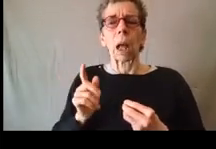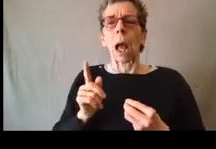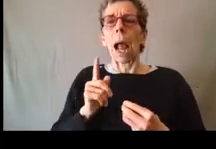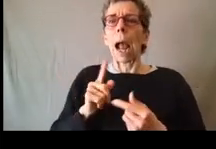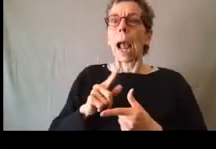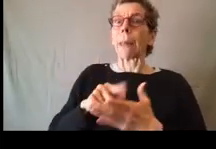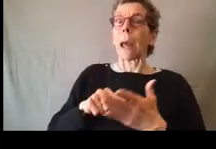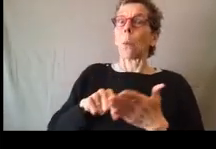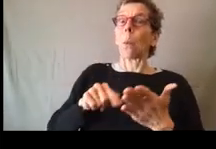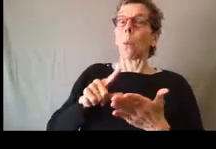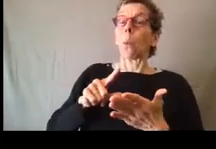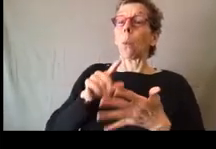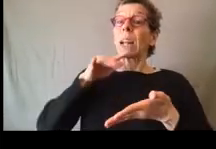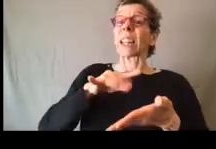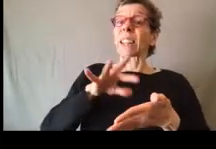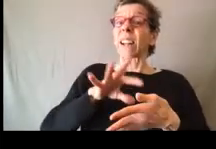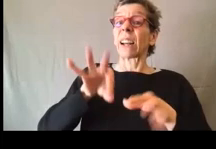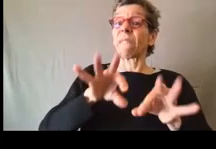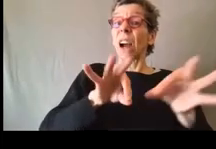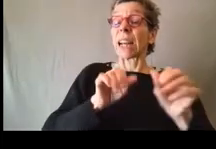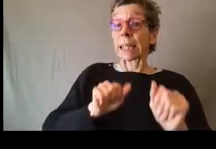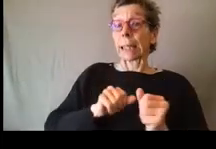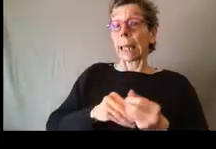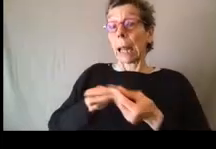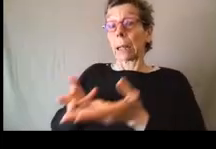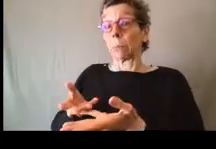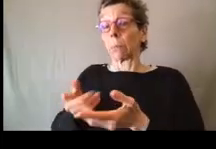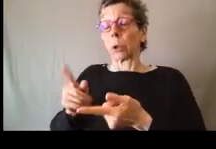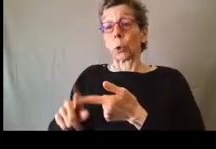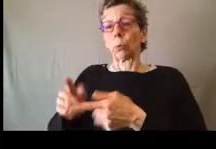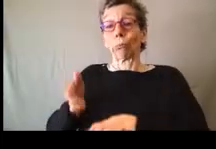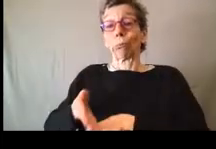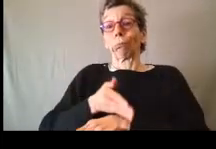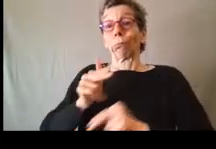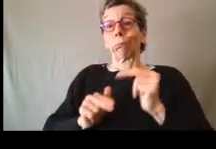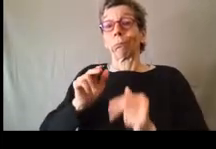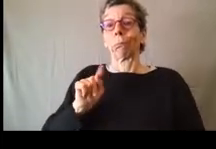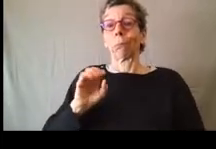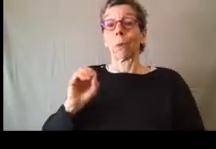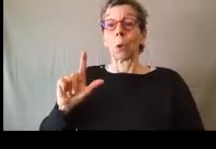filings to inform the development of their toolkit. The first phase was to target audience